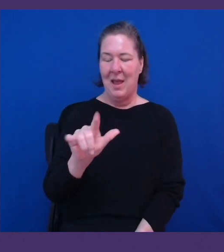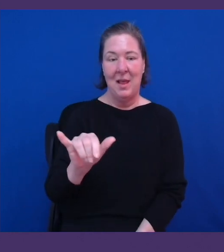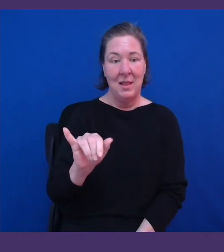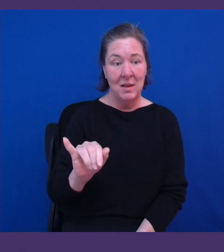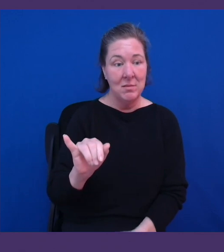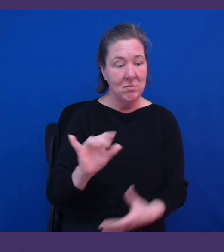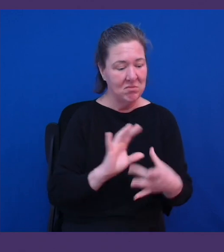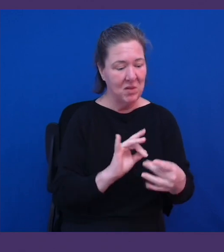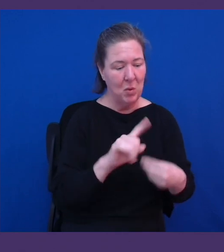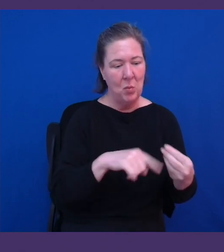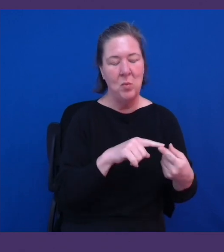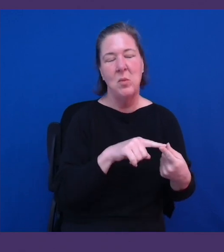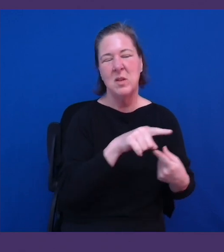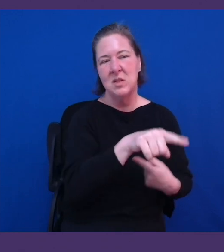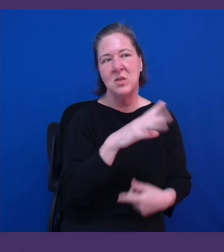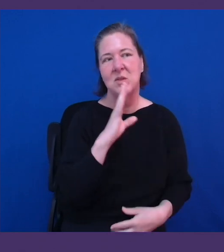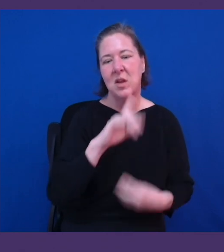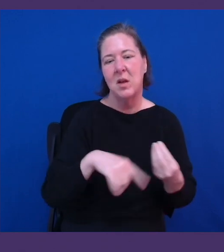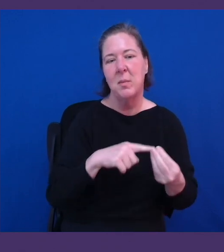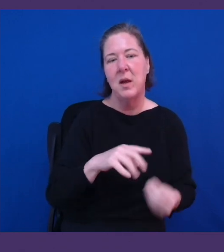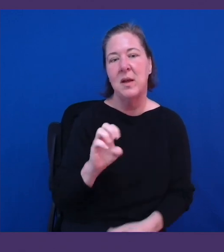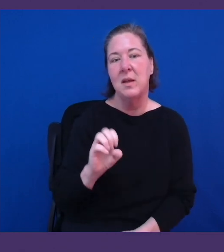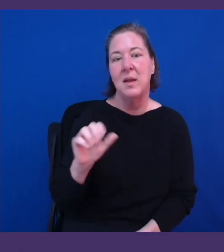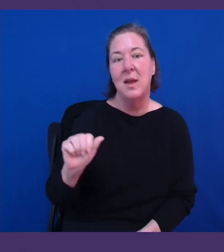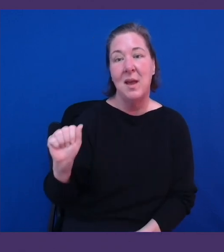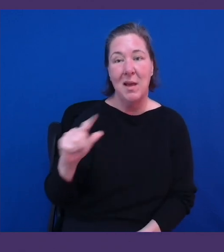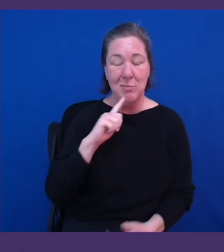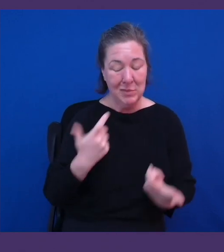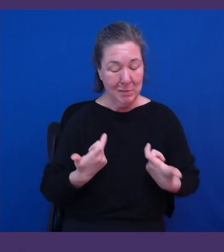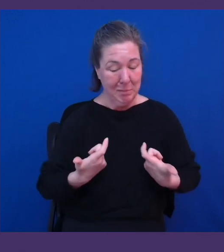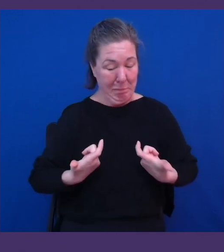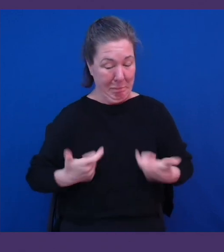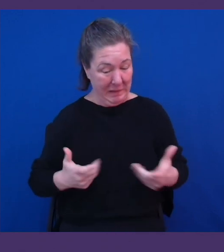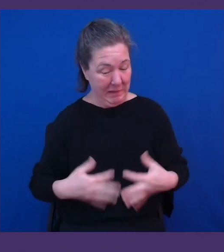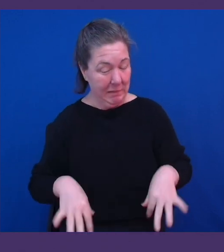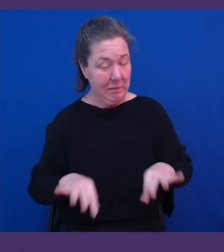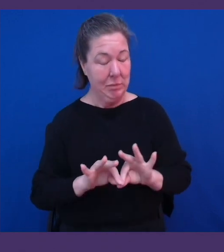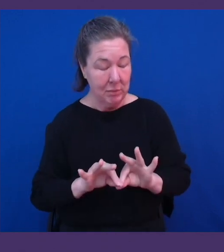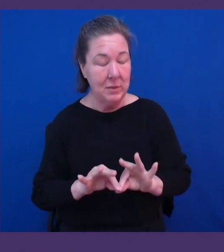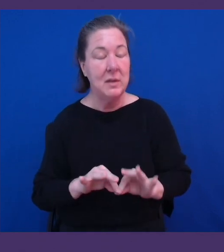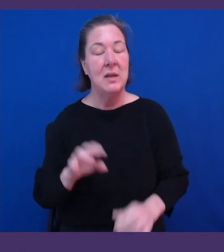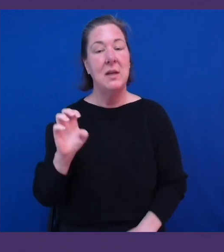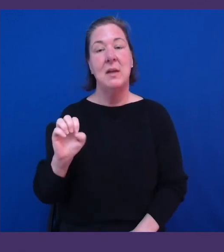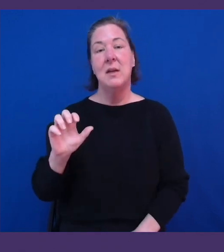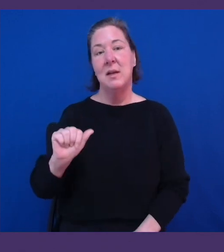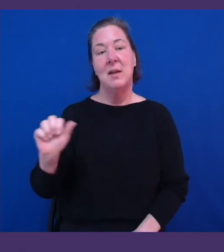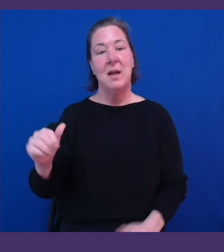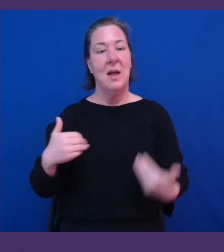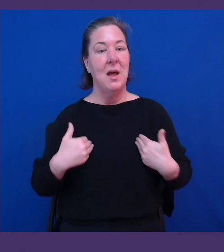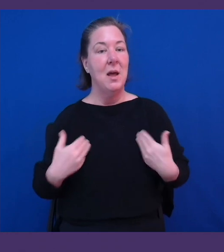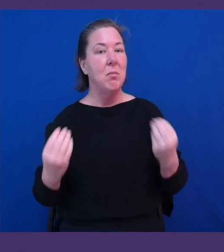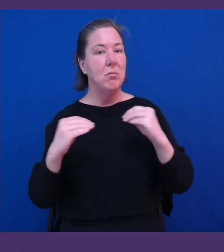about the EAA being a big deal, is that the EAA has much more of a proactive focus.